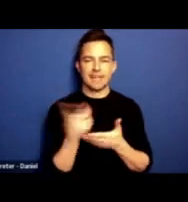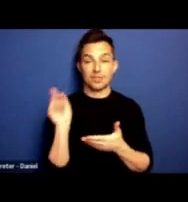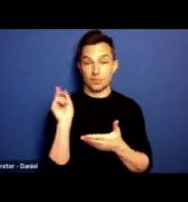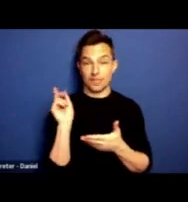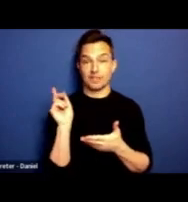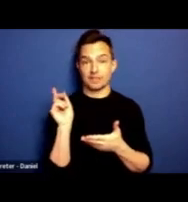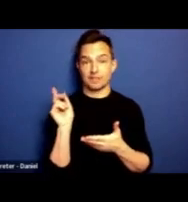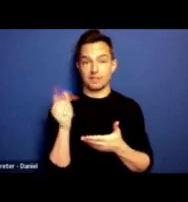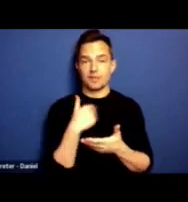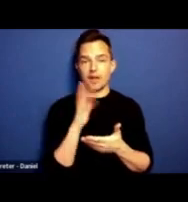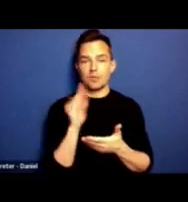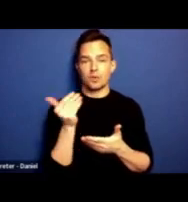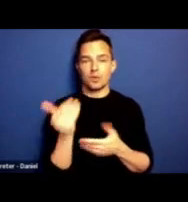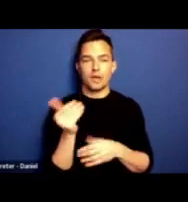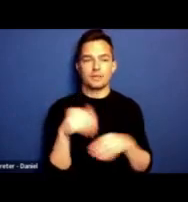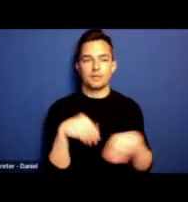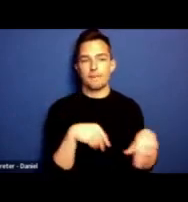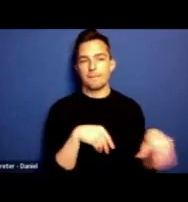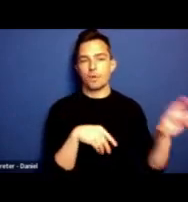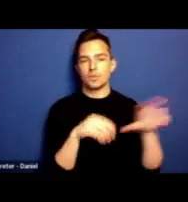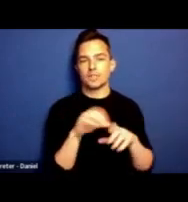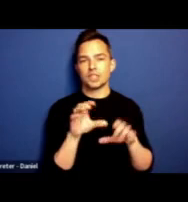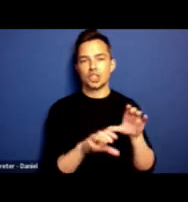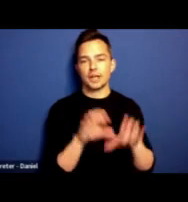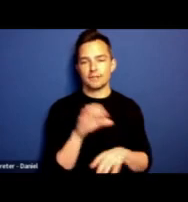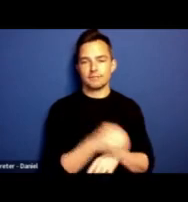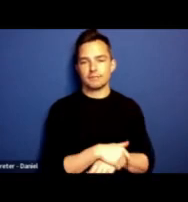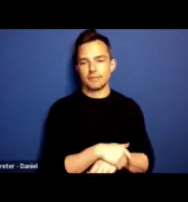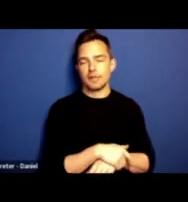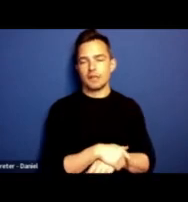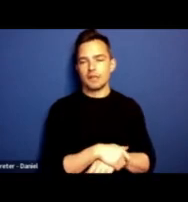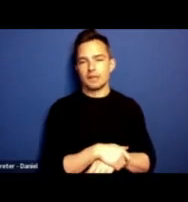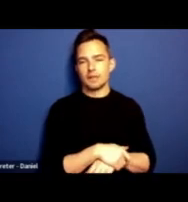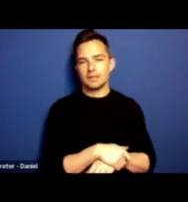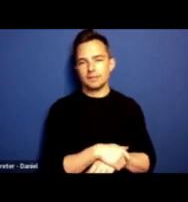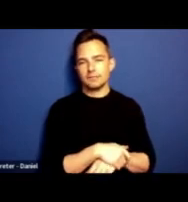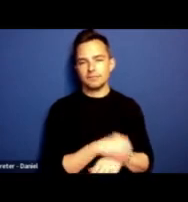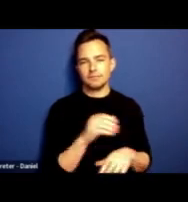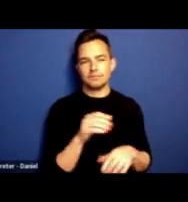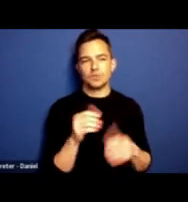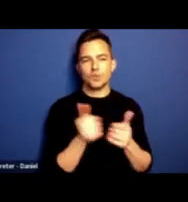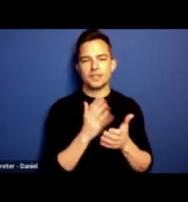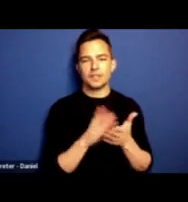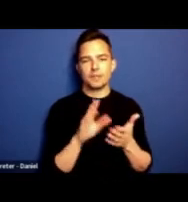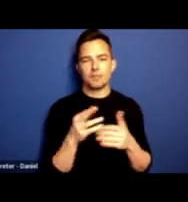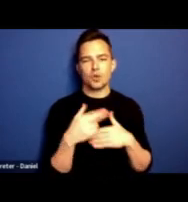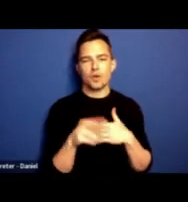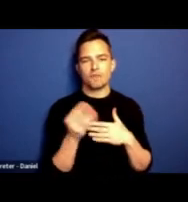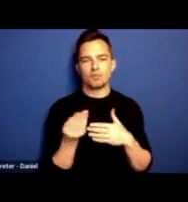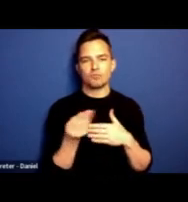to put it in the chat for some reference in performance year